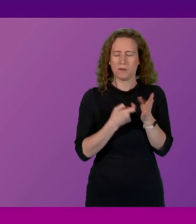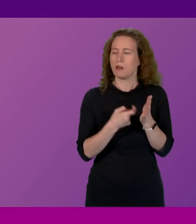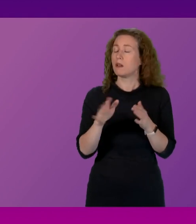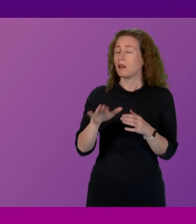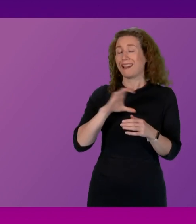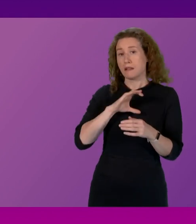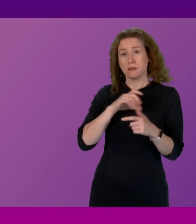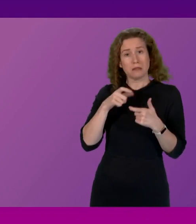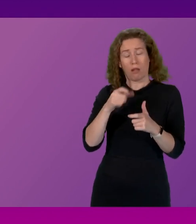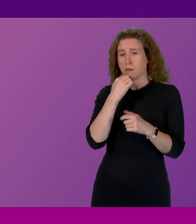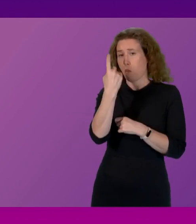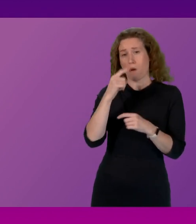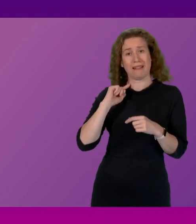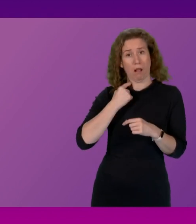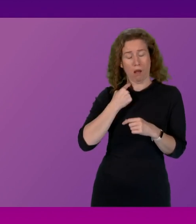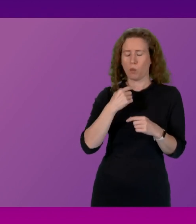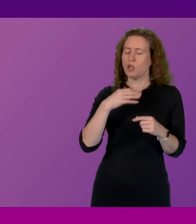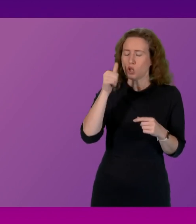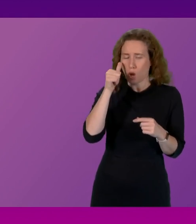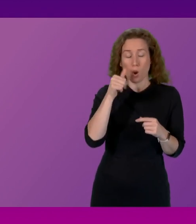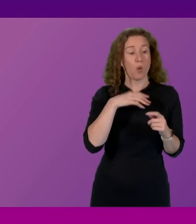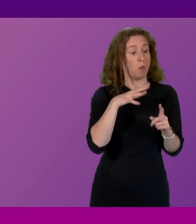speed of diagnosis, treatment and survival rates.